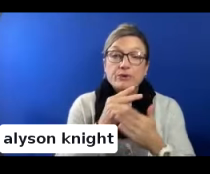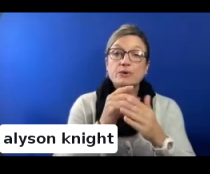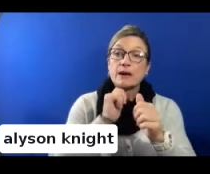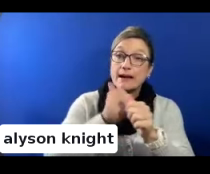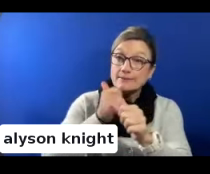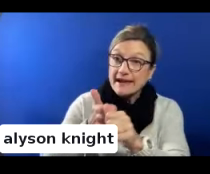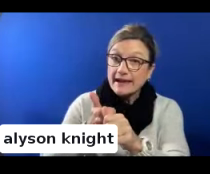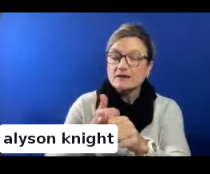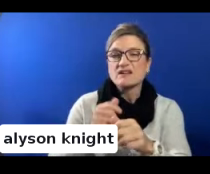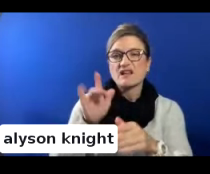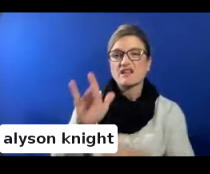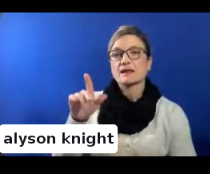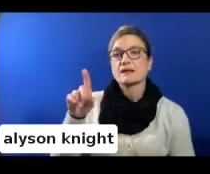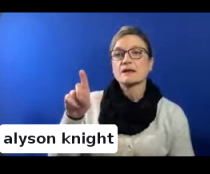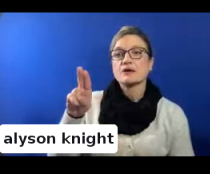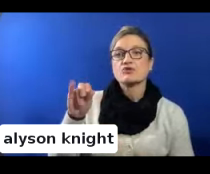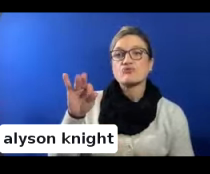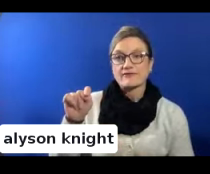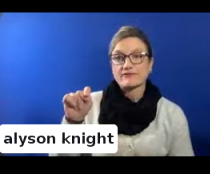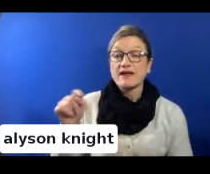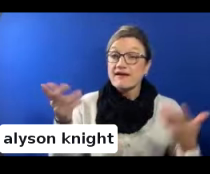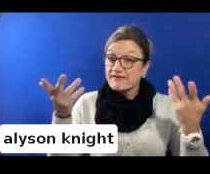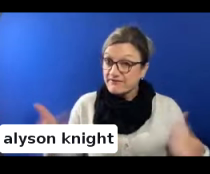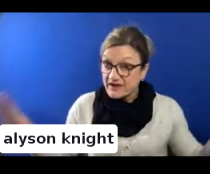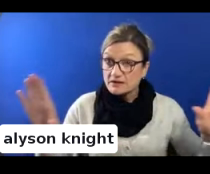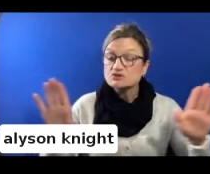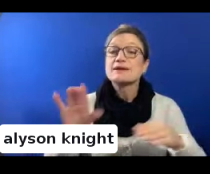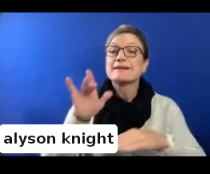When finished, you must hit the submit button for us to receive it.